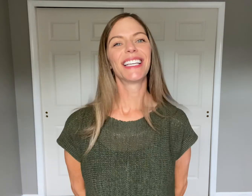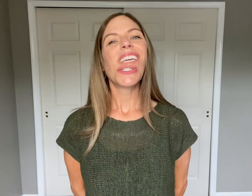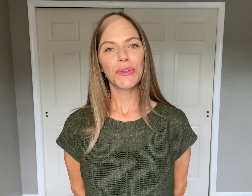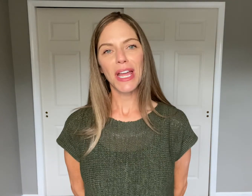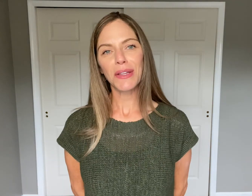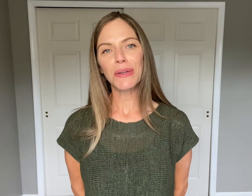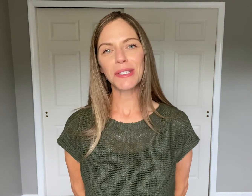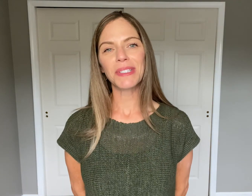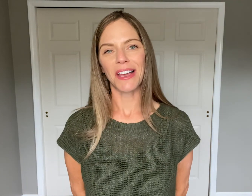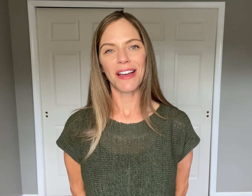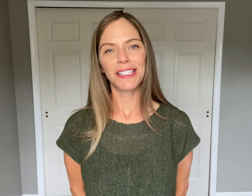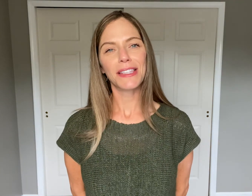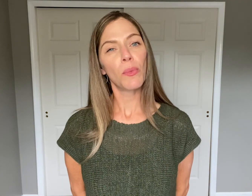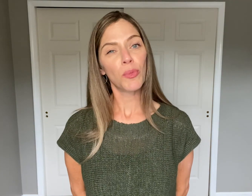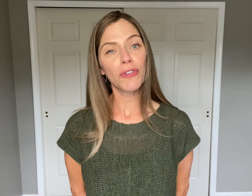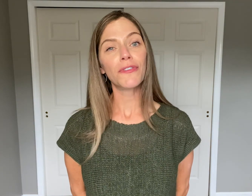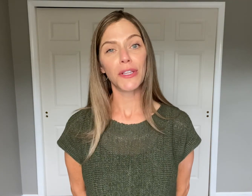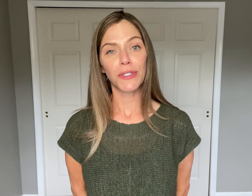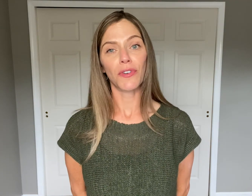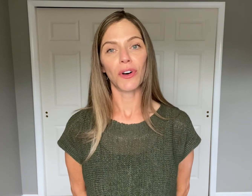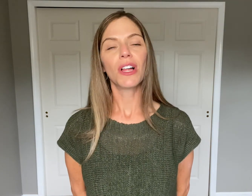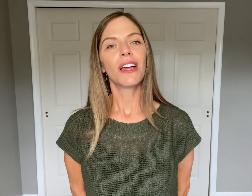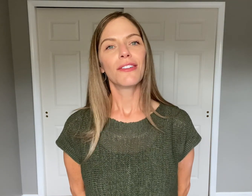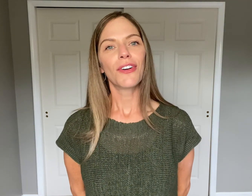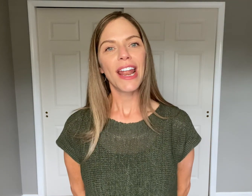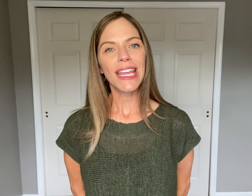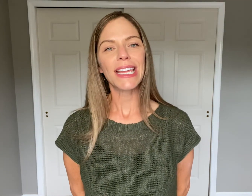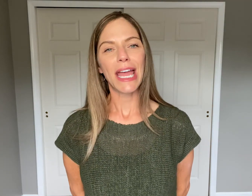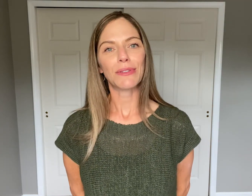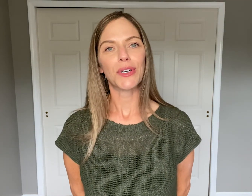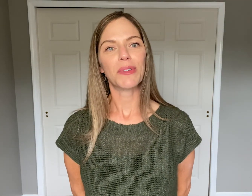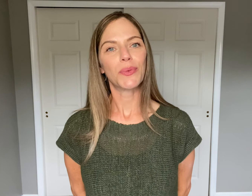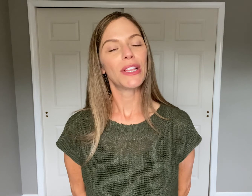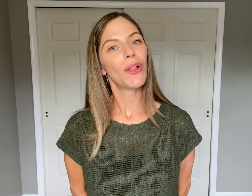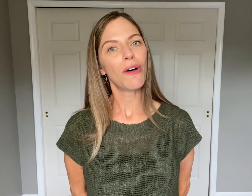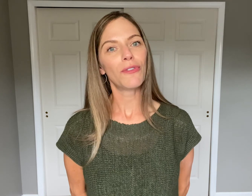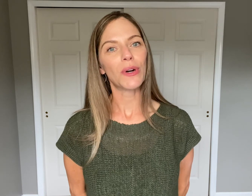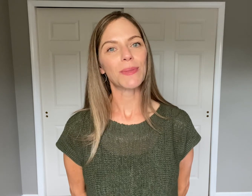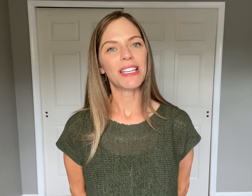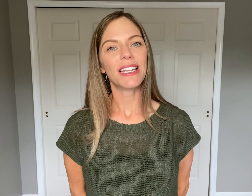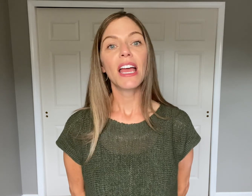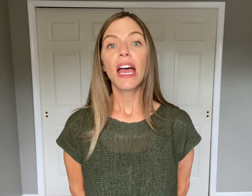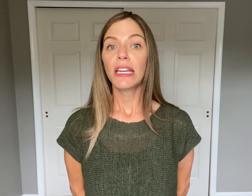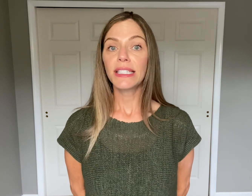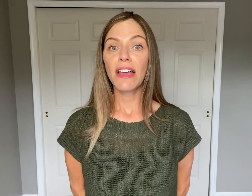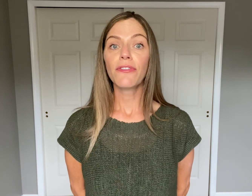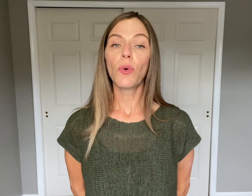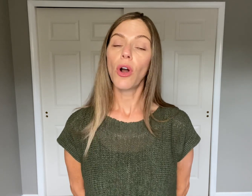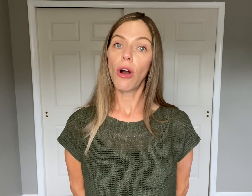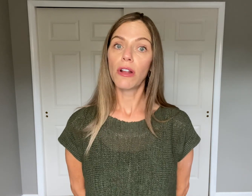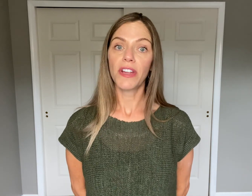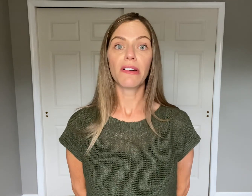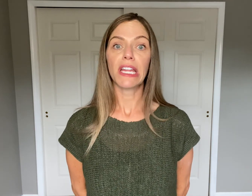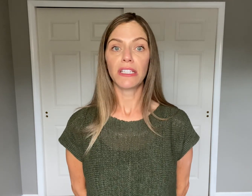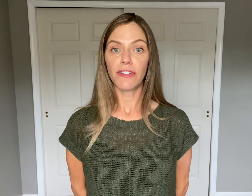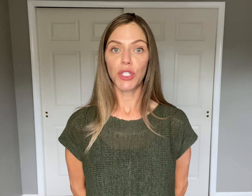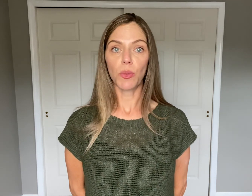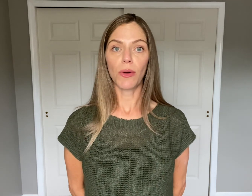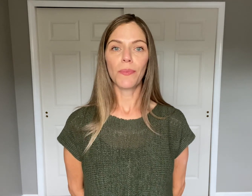So now you know some signs that will prove useful for any encounter between law enforcement and a D/deaf or hard of hearing individual.